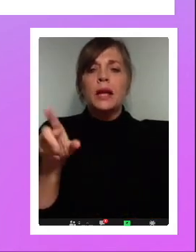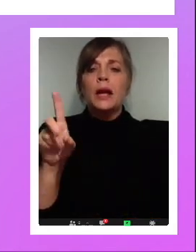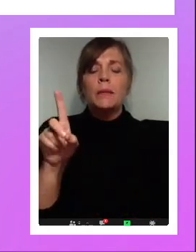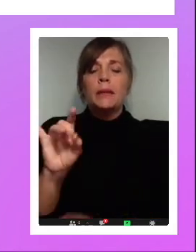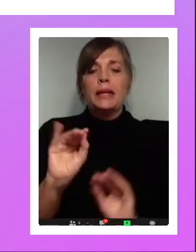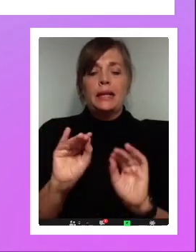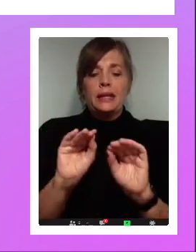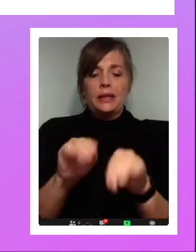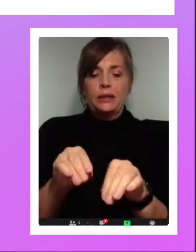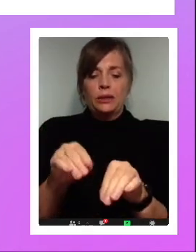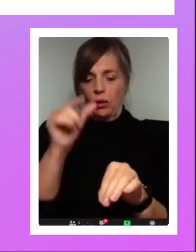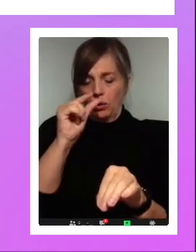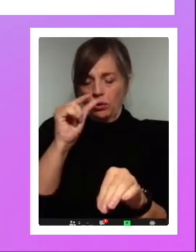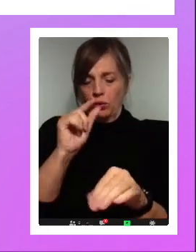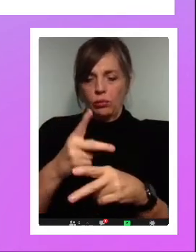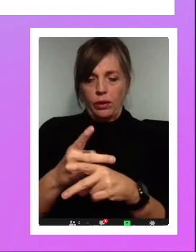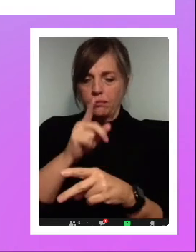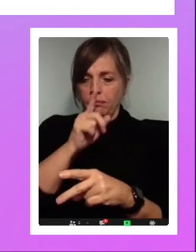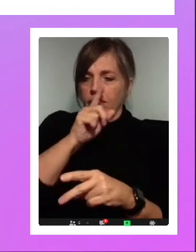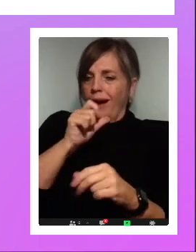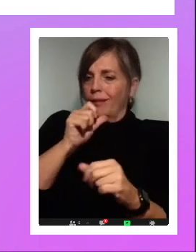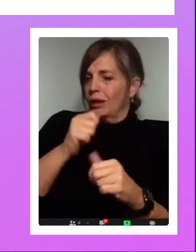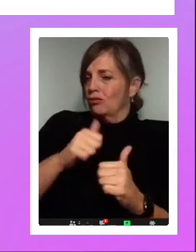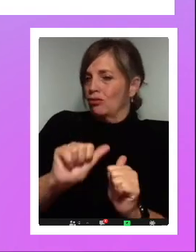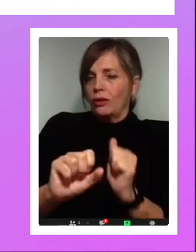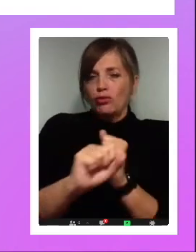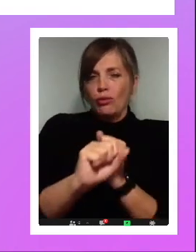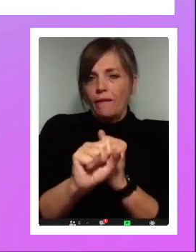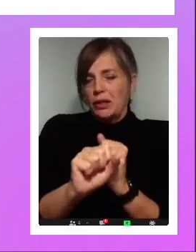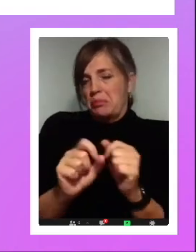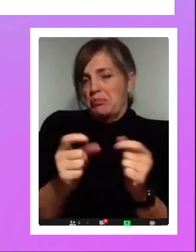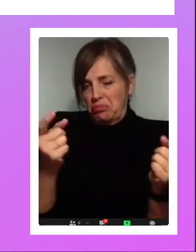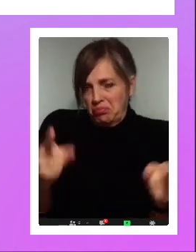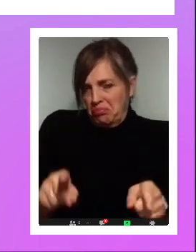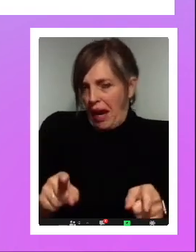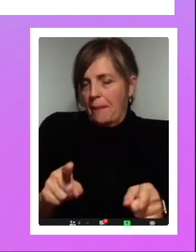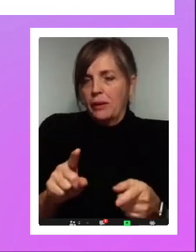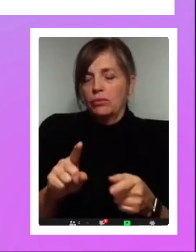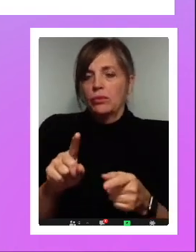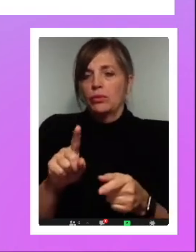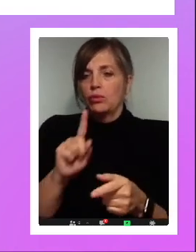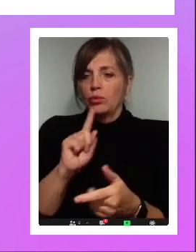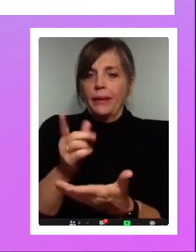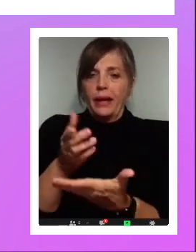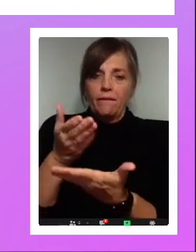and I'm not trying to make an advertisement here is just a factual example it was Google home